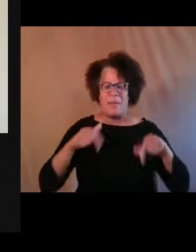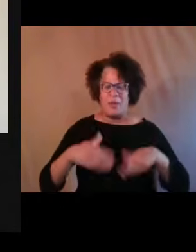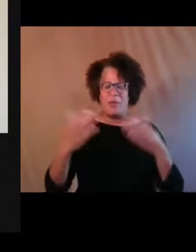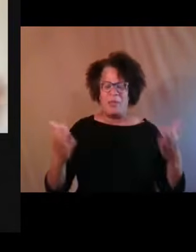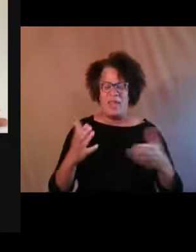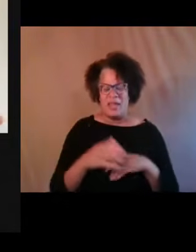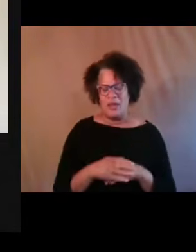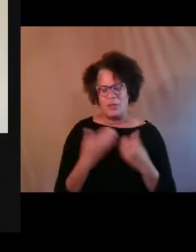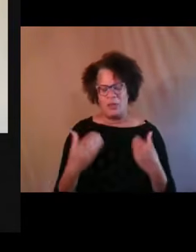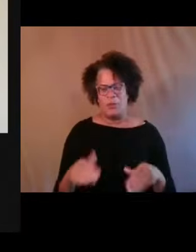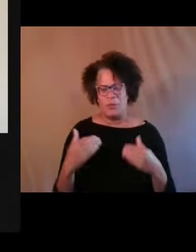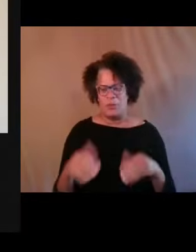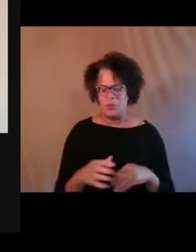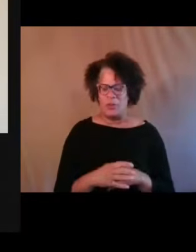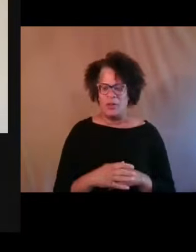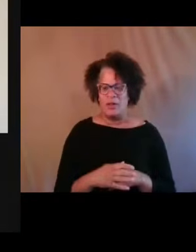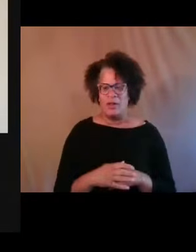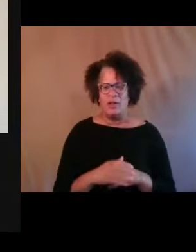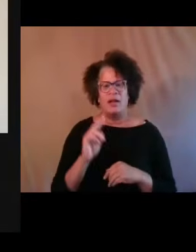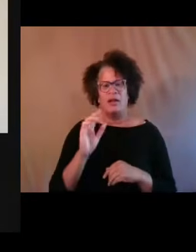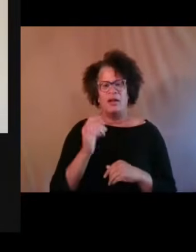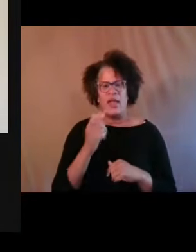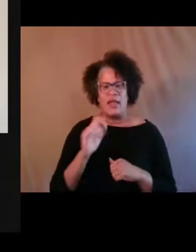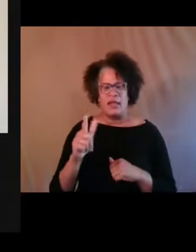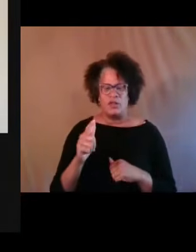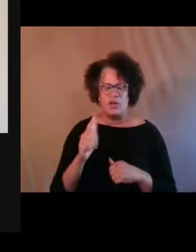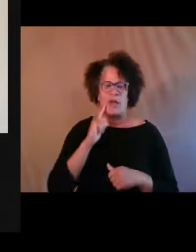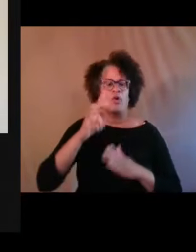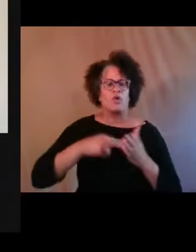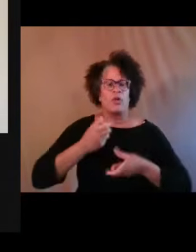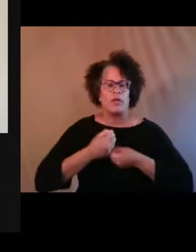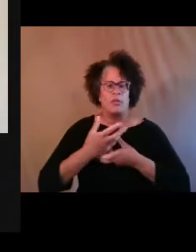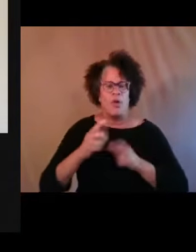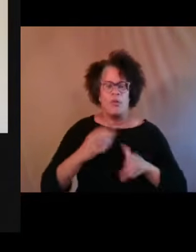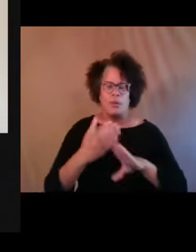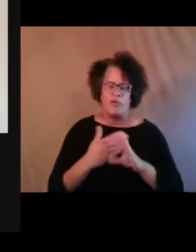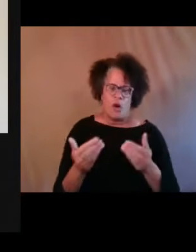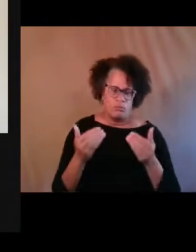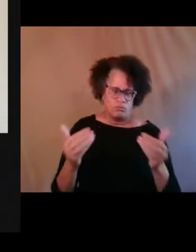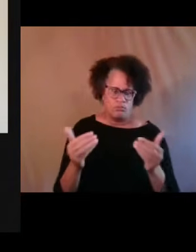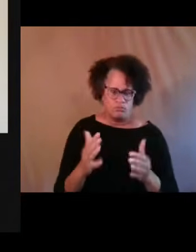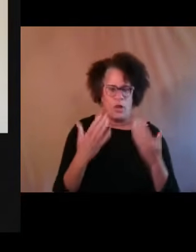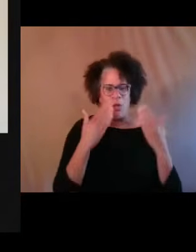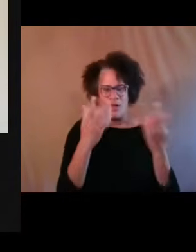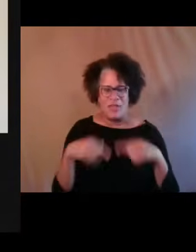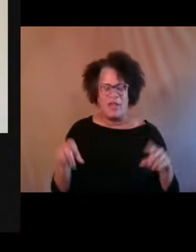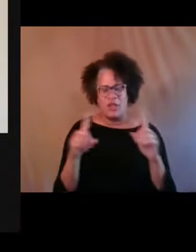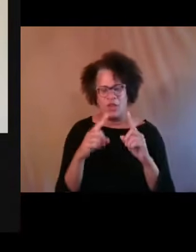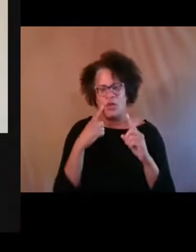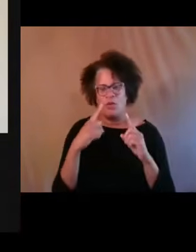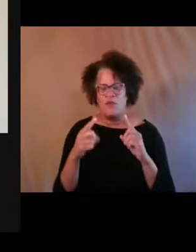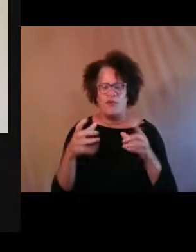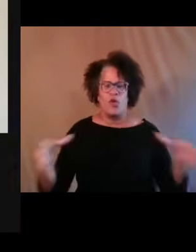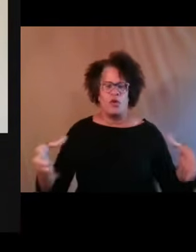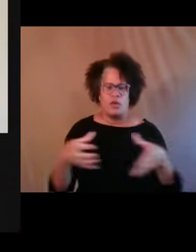I'm Angel. I'm here to read a poem, but before I do, I just wanted to thank you for gathering us all here.